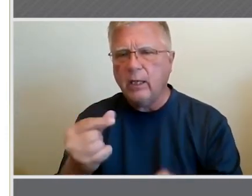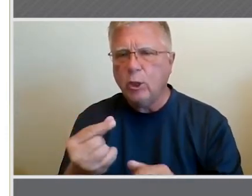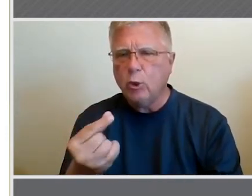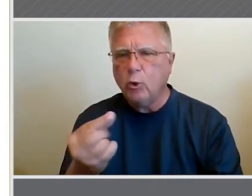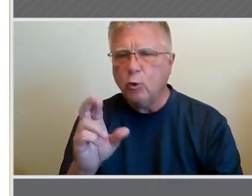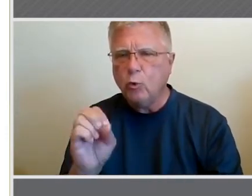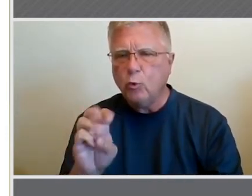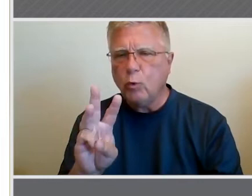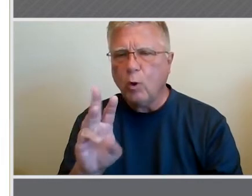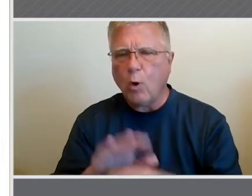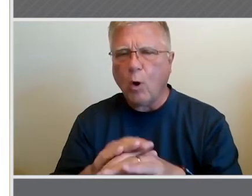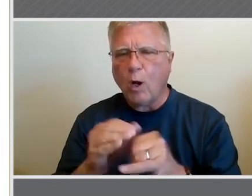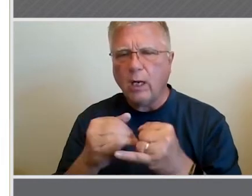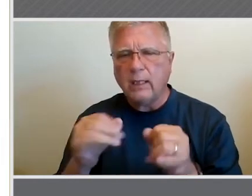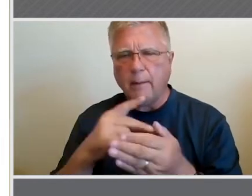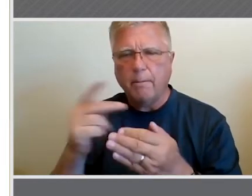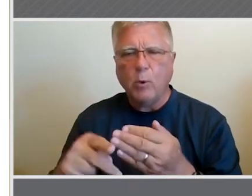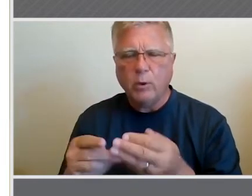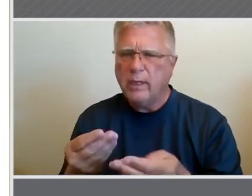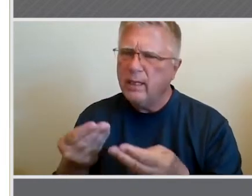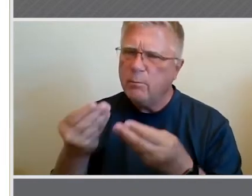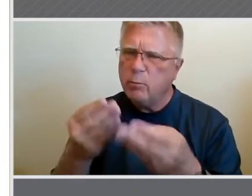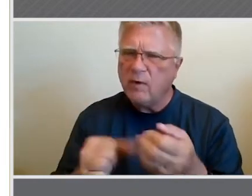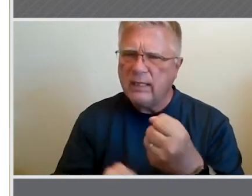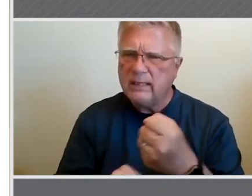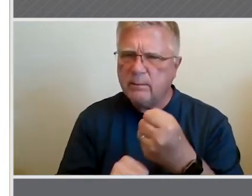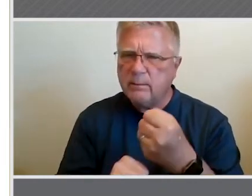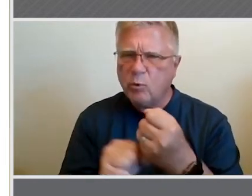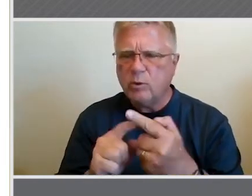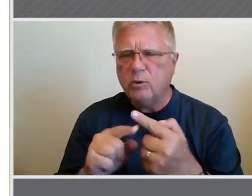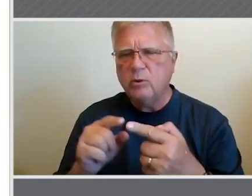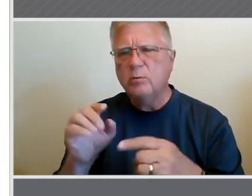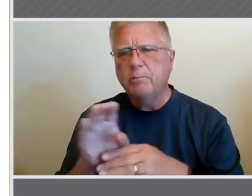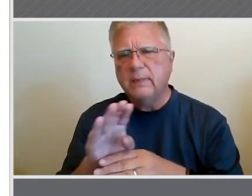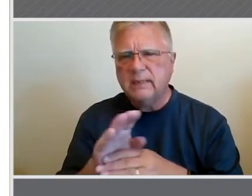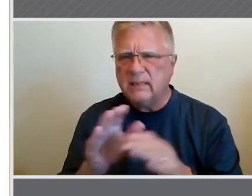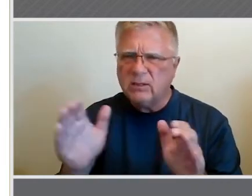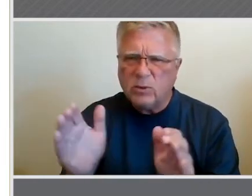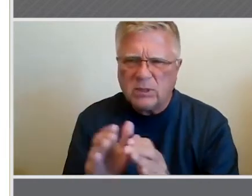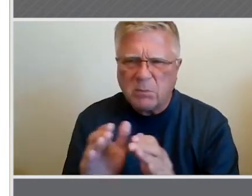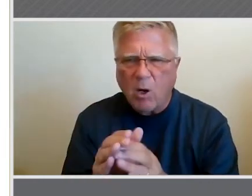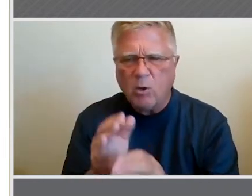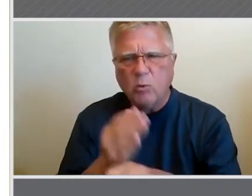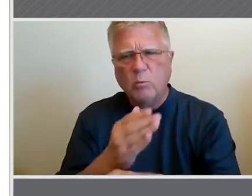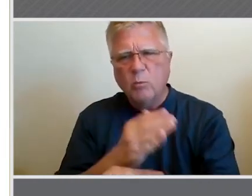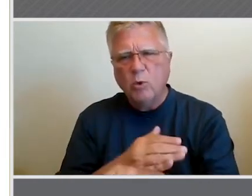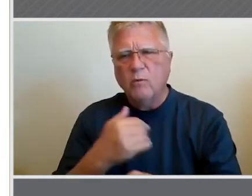was really provided support to small businesses to improve and really have excellent e commerce